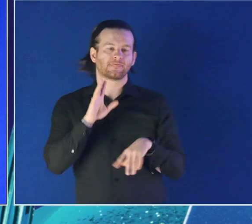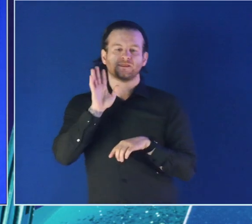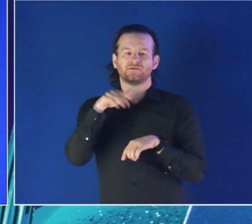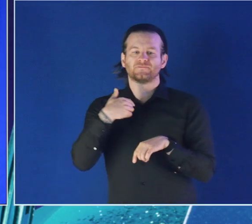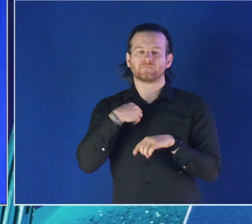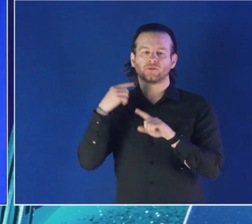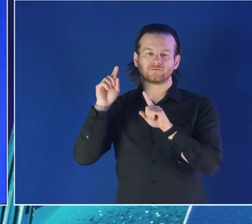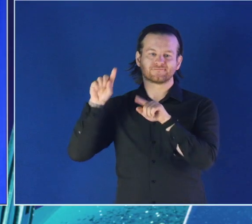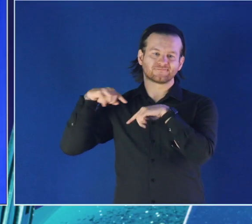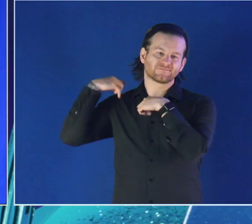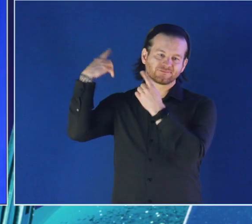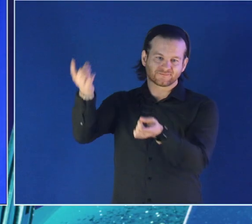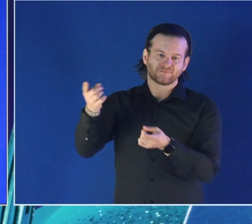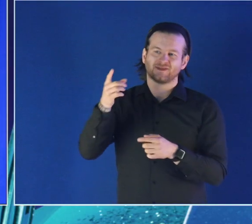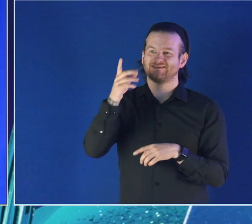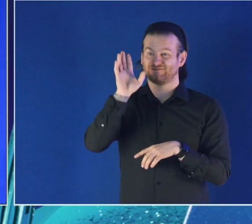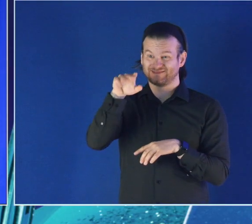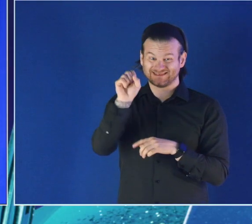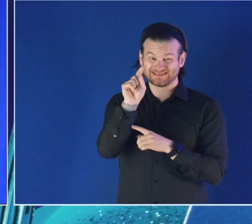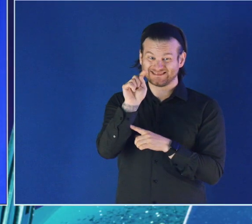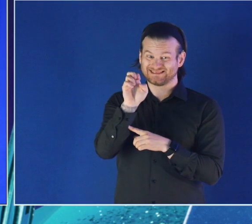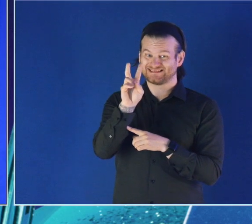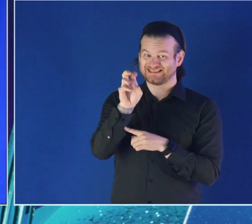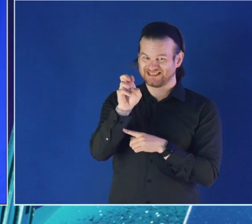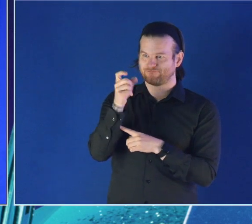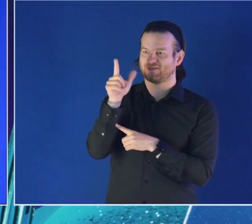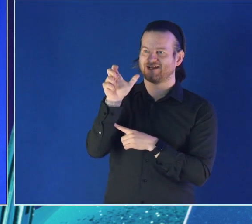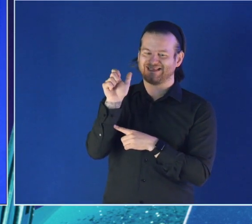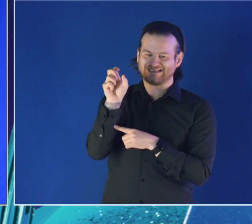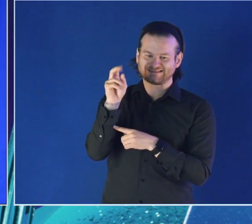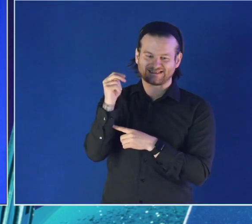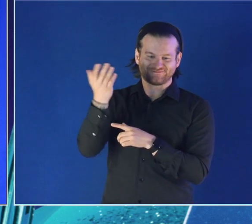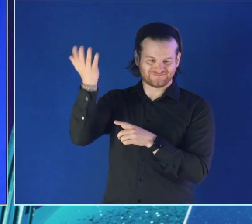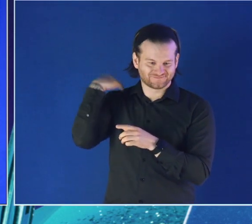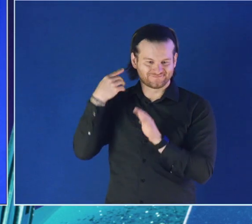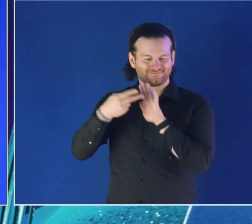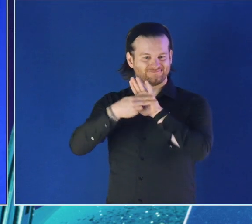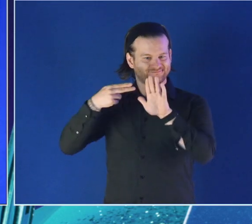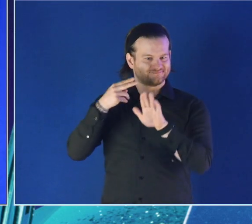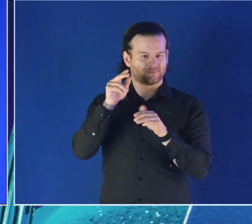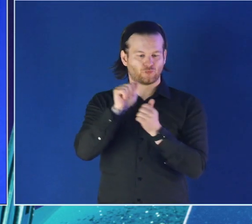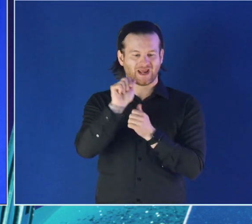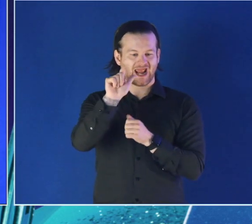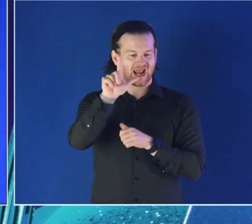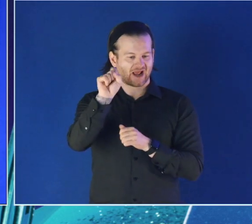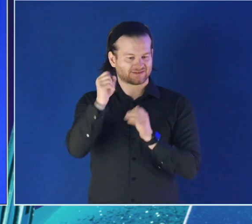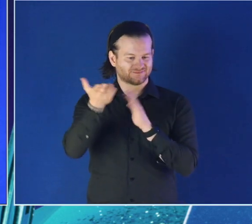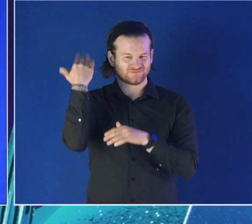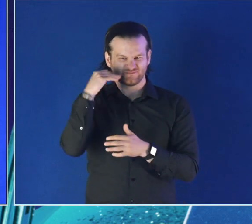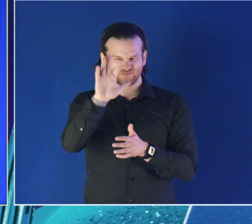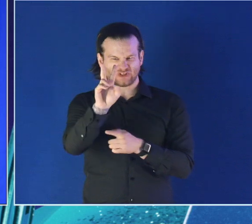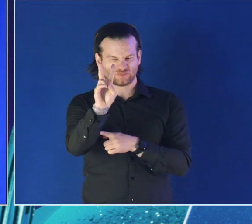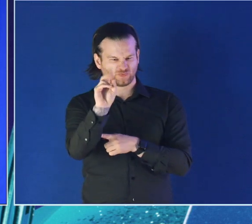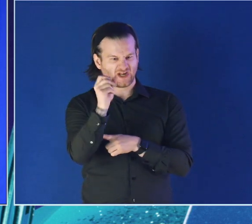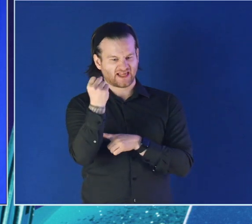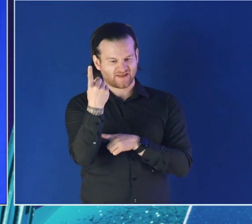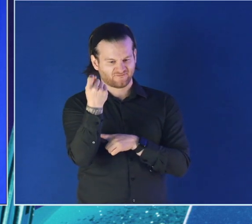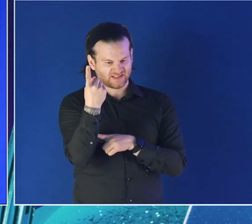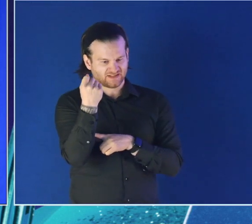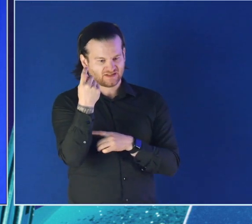with ALS in 2011, there weren't many options. There weren't many choices. And when he founded Team Gleason,